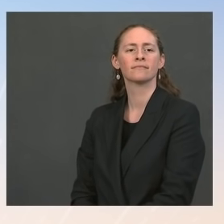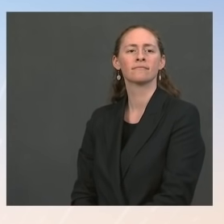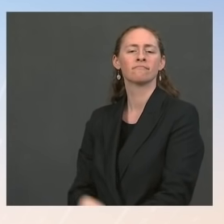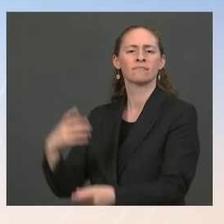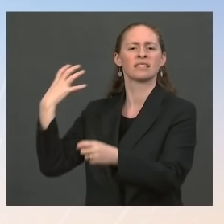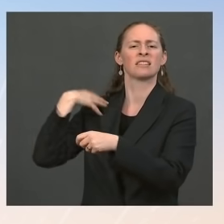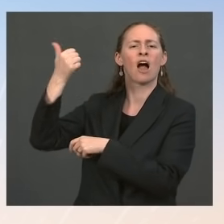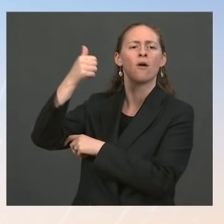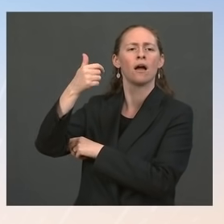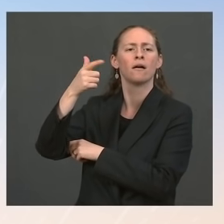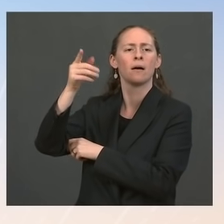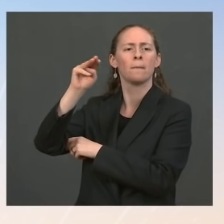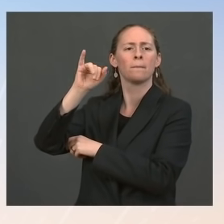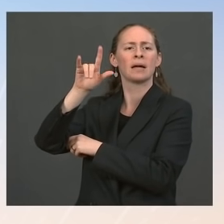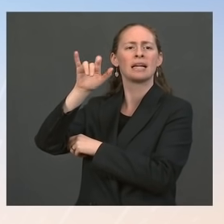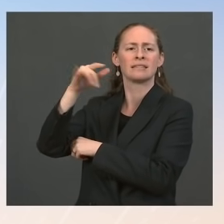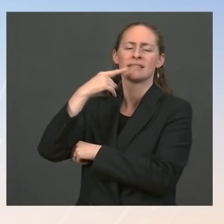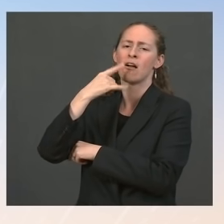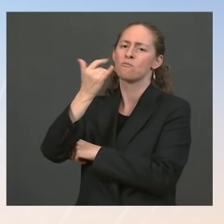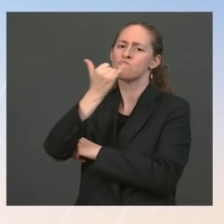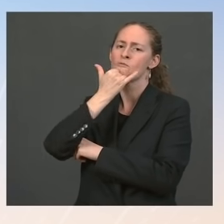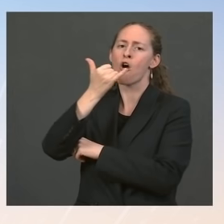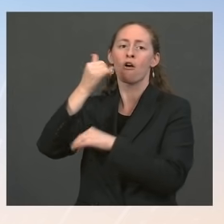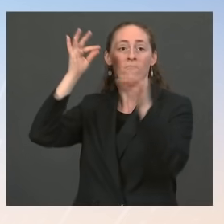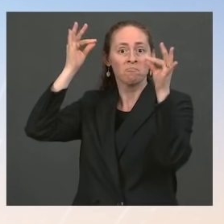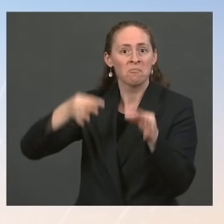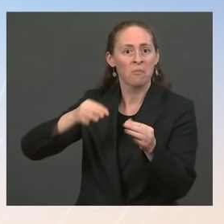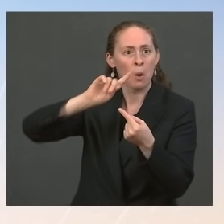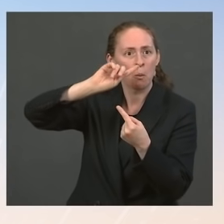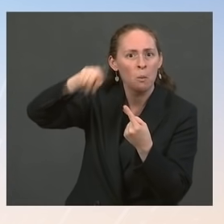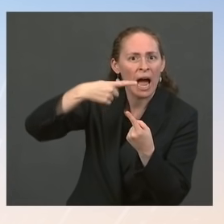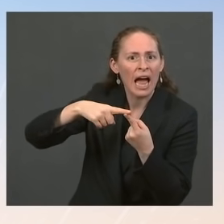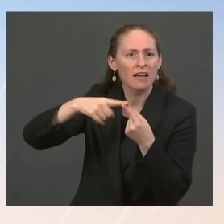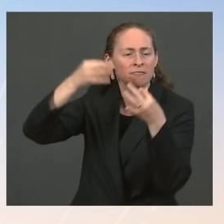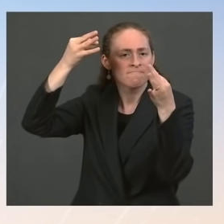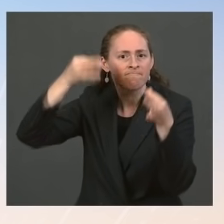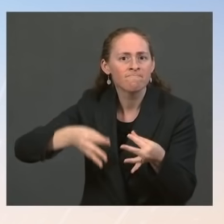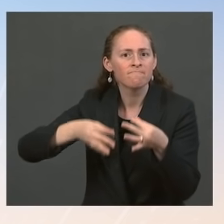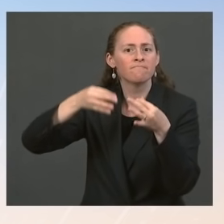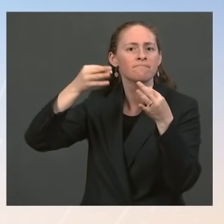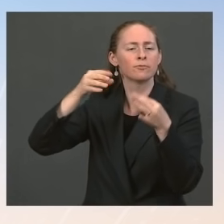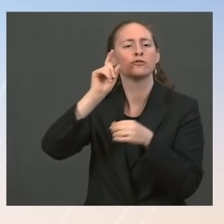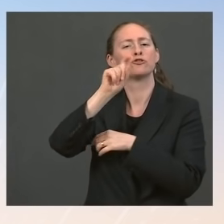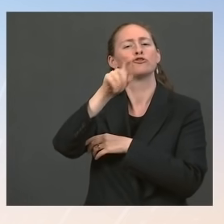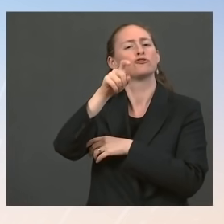to be date-certain withdrawals versus conditions-based. He said that was a lesson he learned. Does the President agree with that?